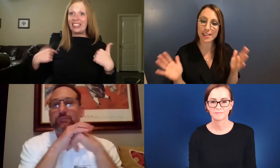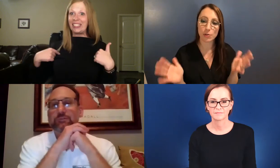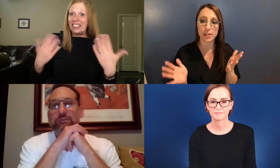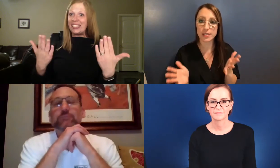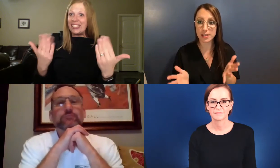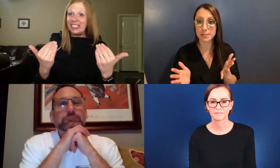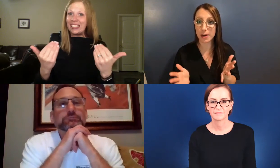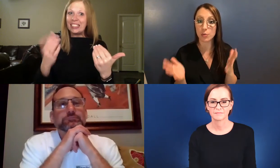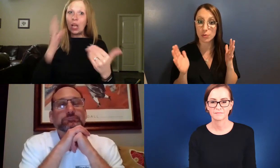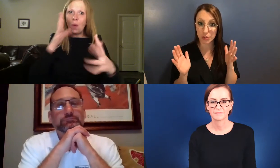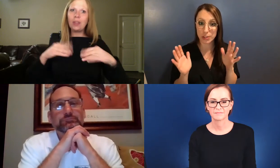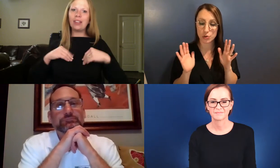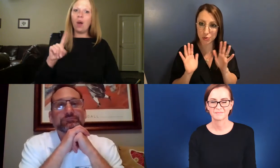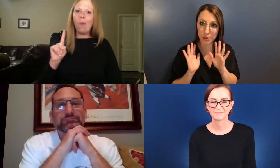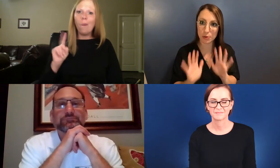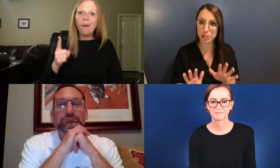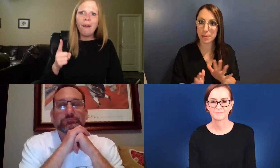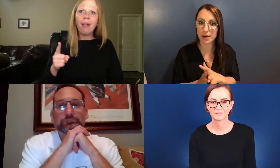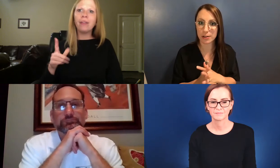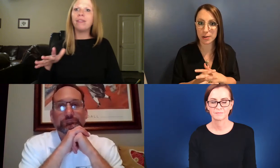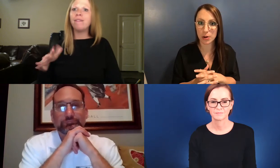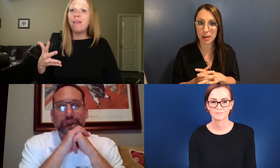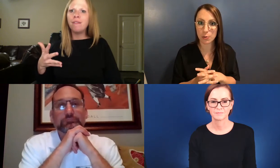anything really does matter, and we really do truly push that back into the community.